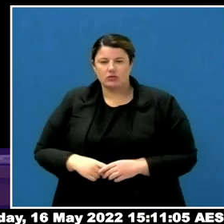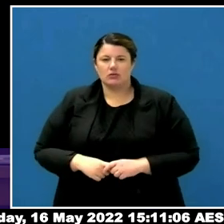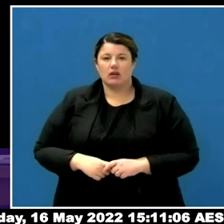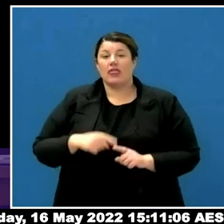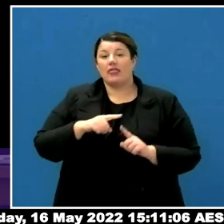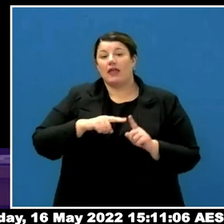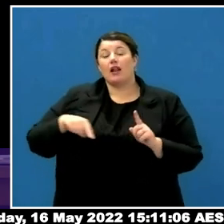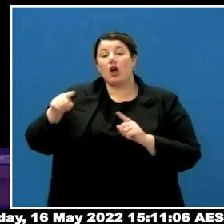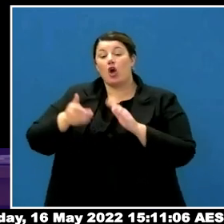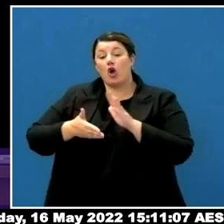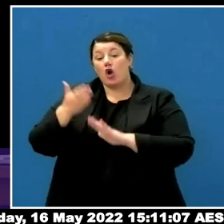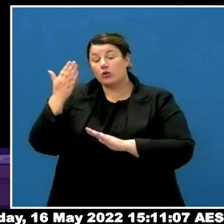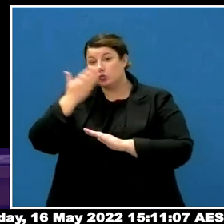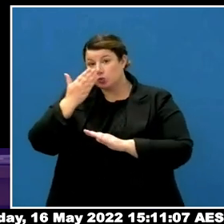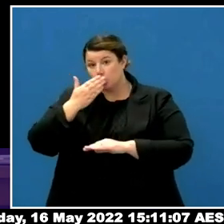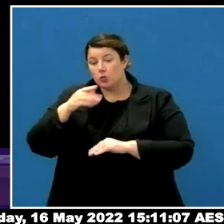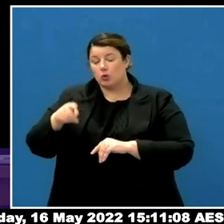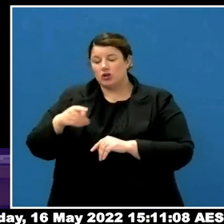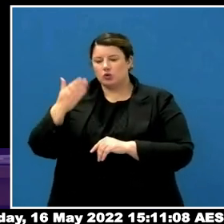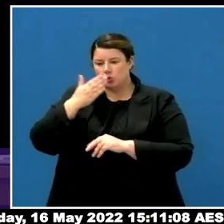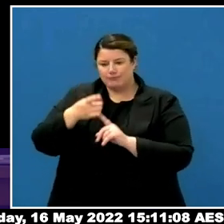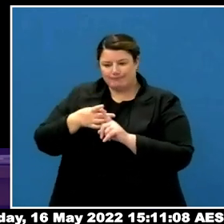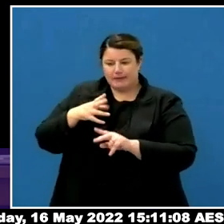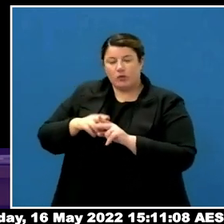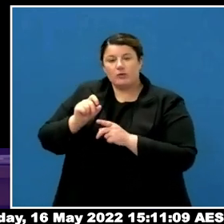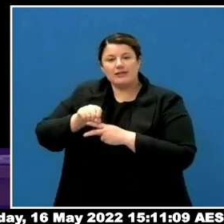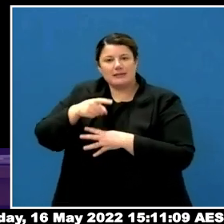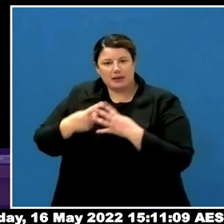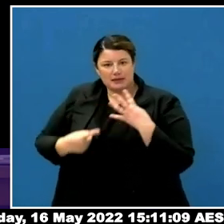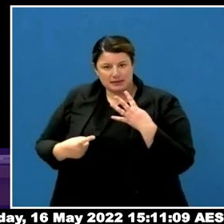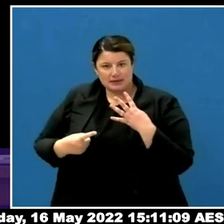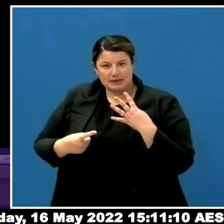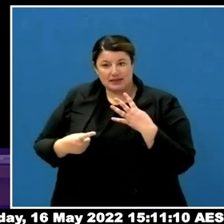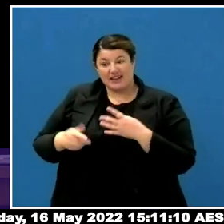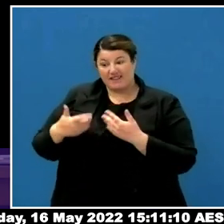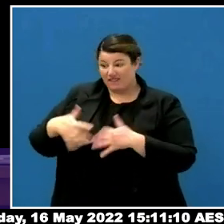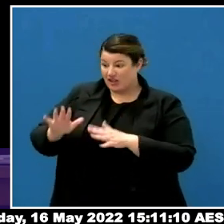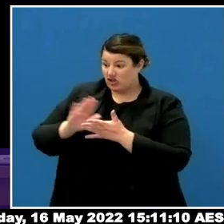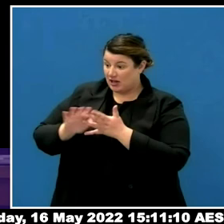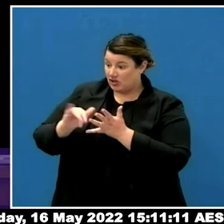where he finished his HSC years. He enjoyed school?